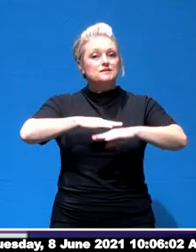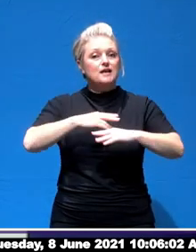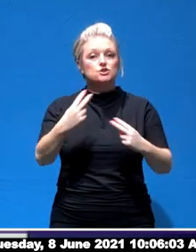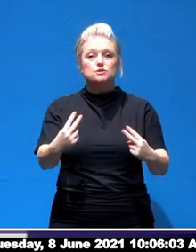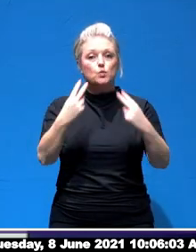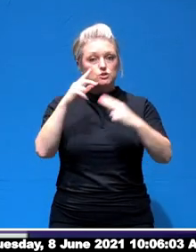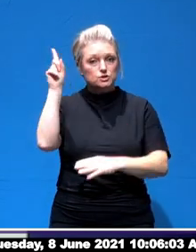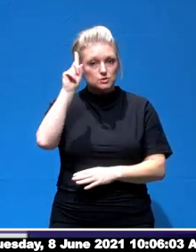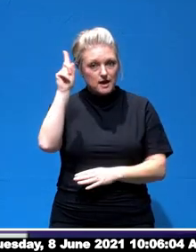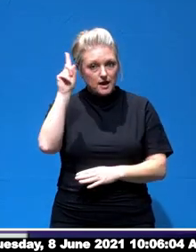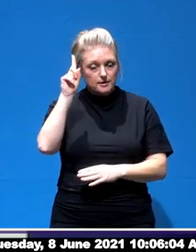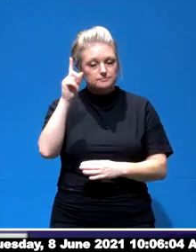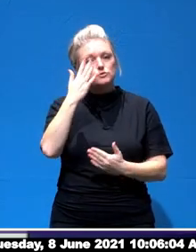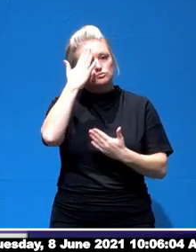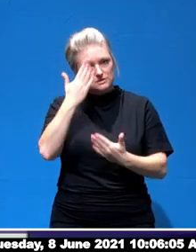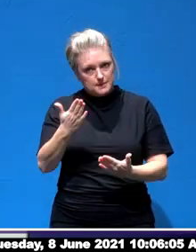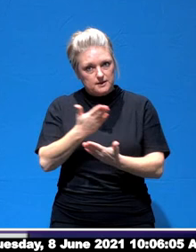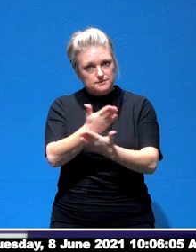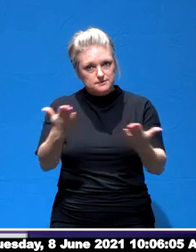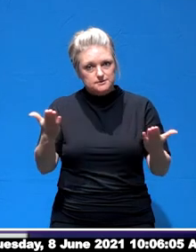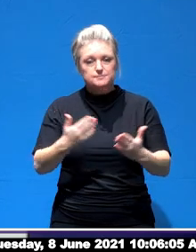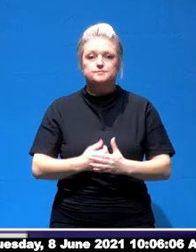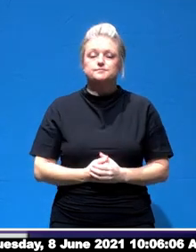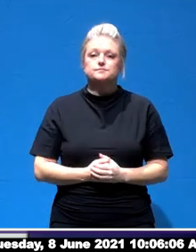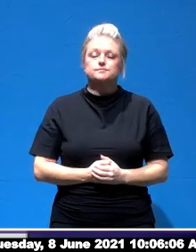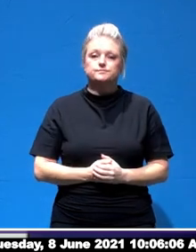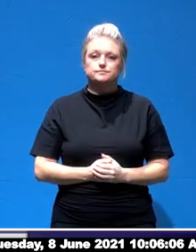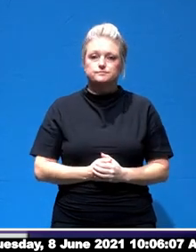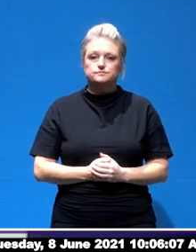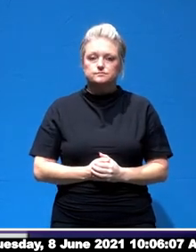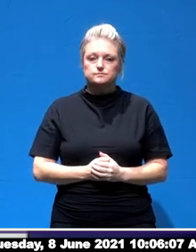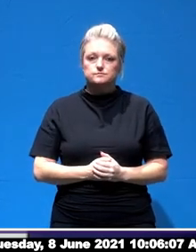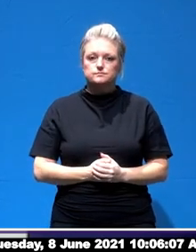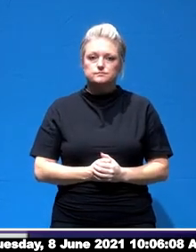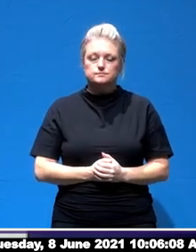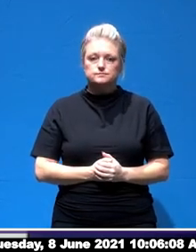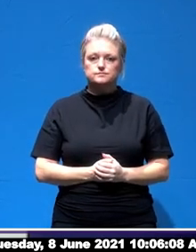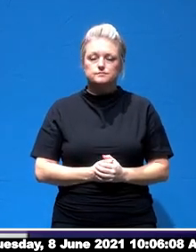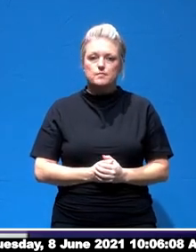person today, as well as those who are viewing the hearing on the livestream.